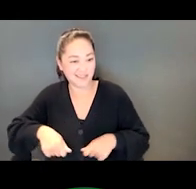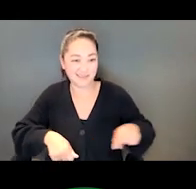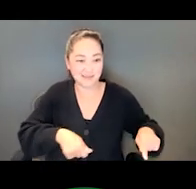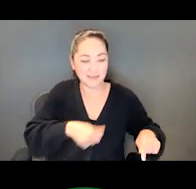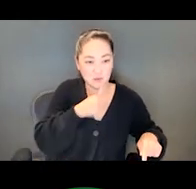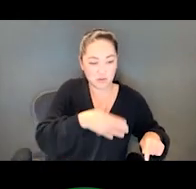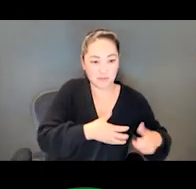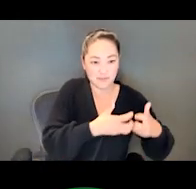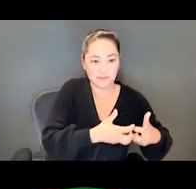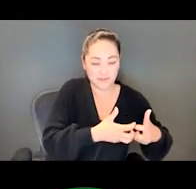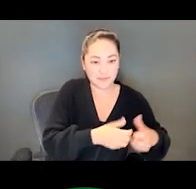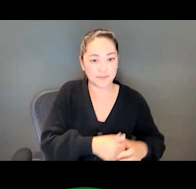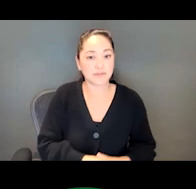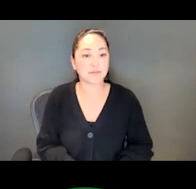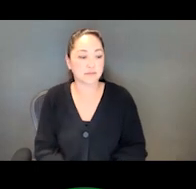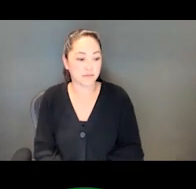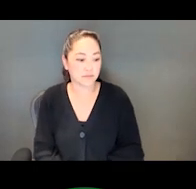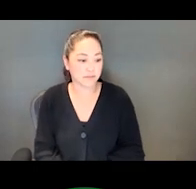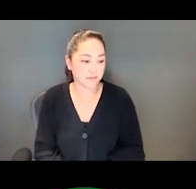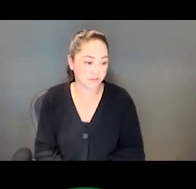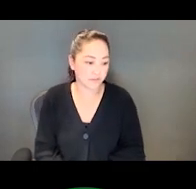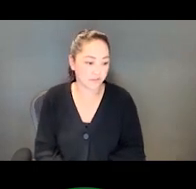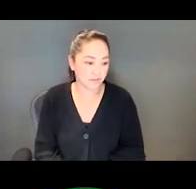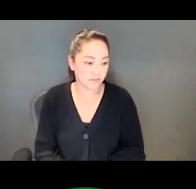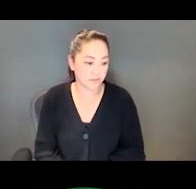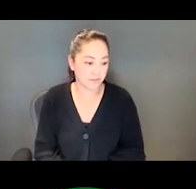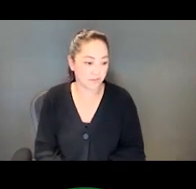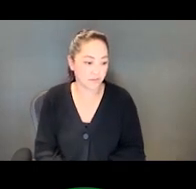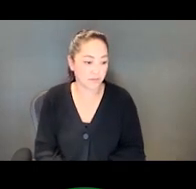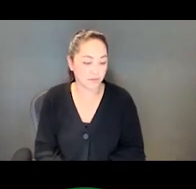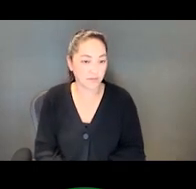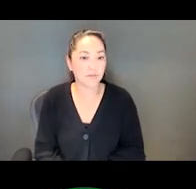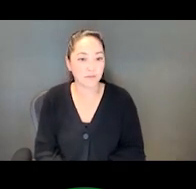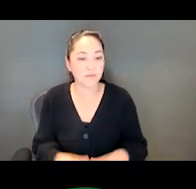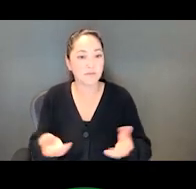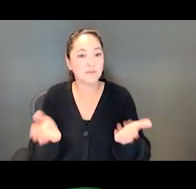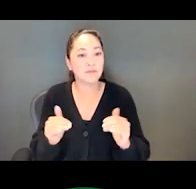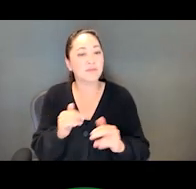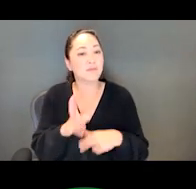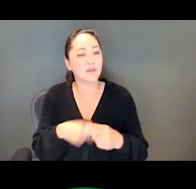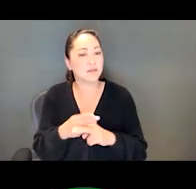So what is the definition of universal accessibility? I'm pretty sure most of you already know you